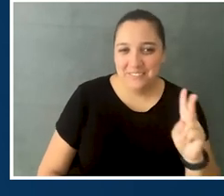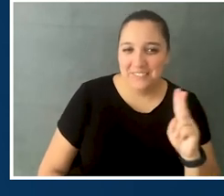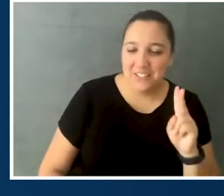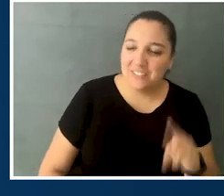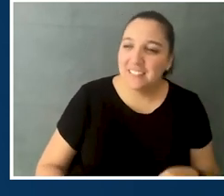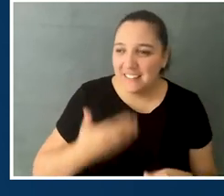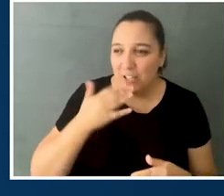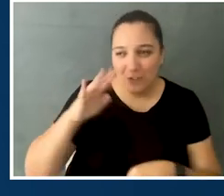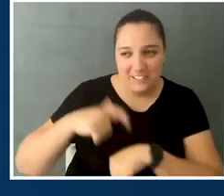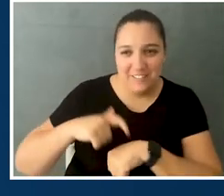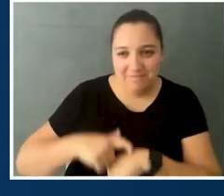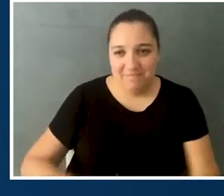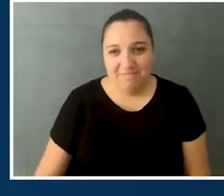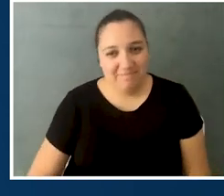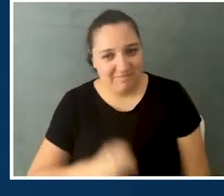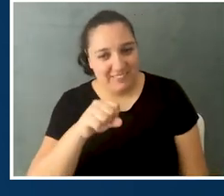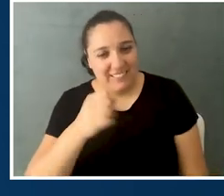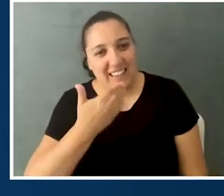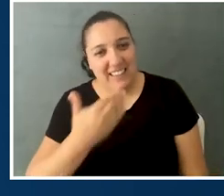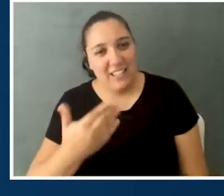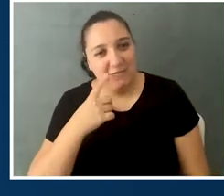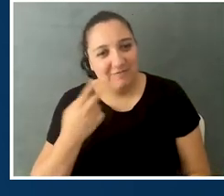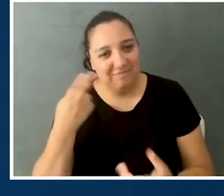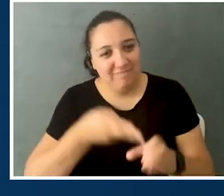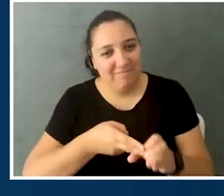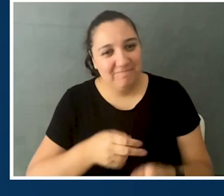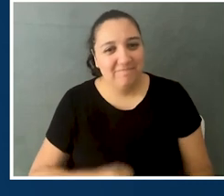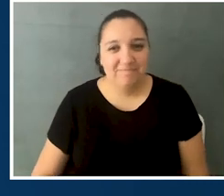All right, great. Thank you for your time today. Yeah. Thanks for having me on.